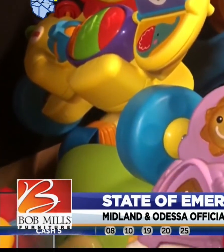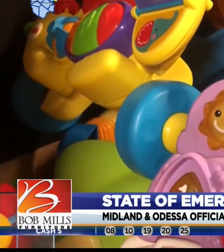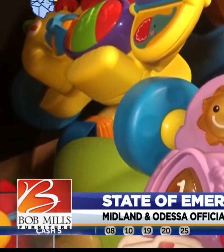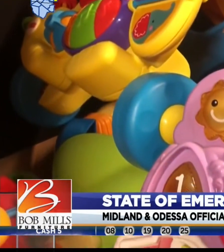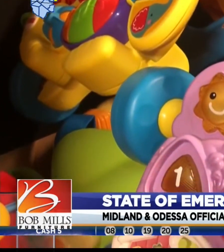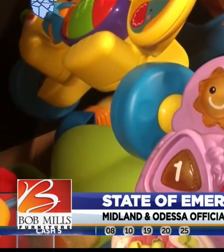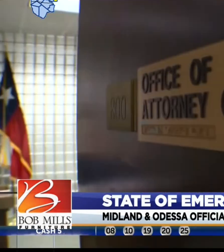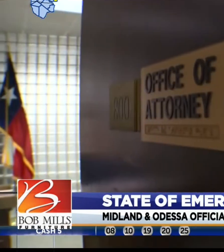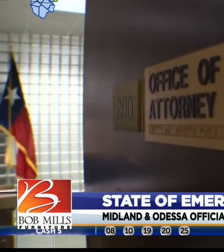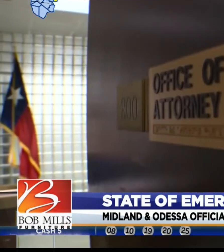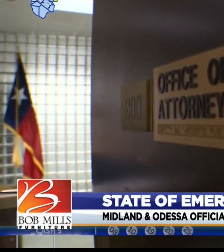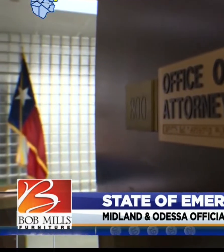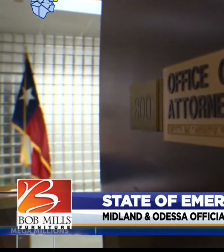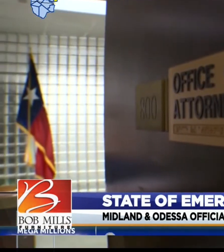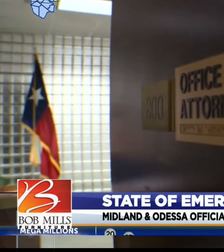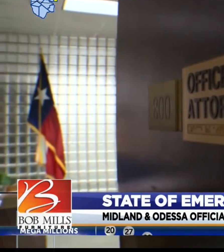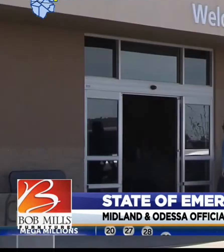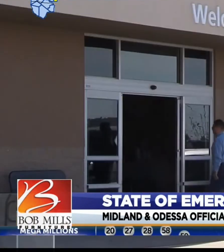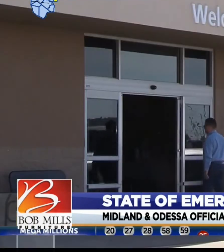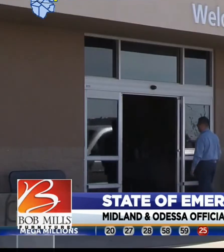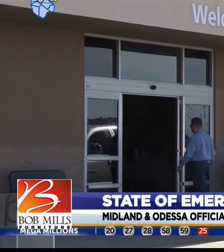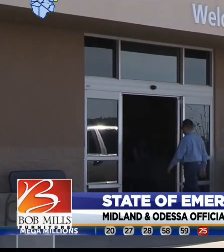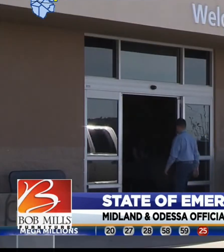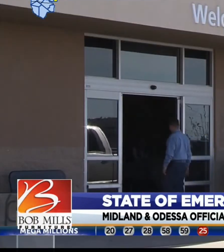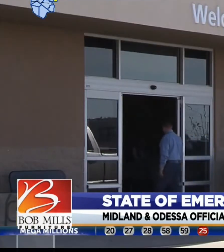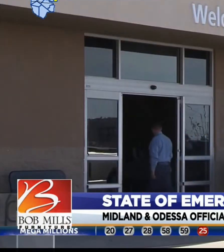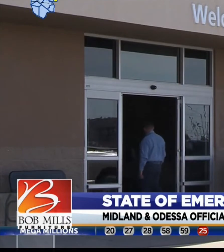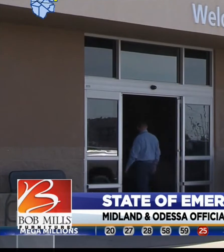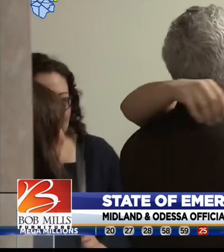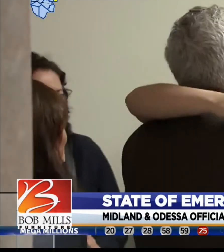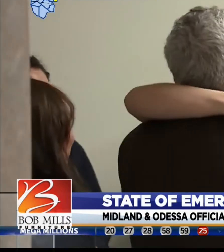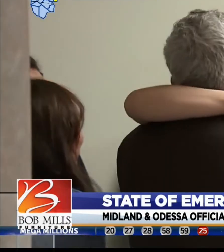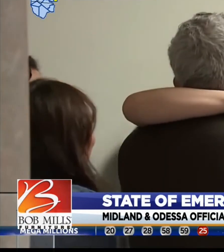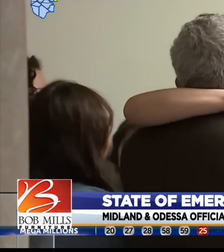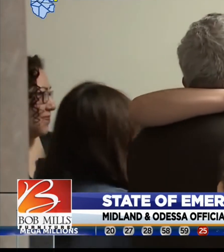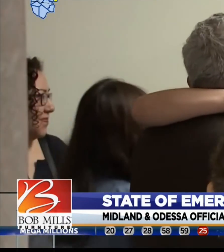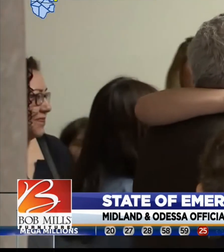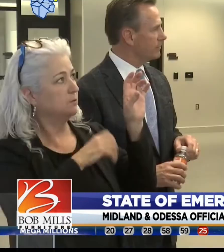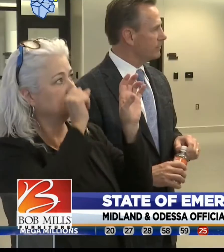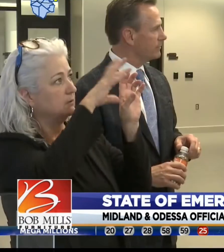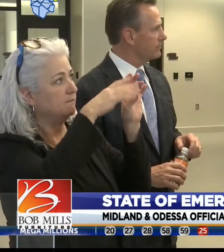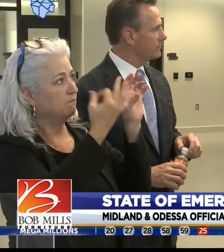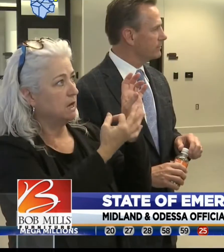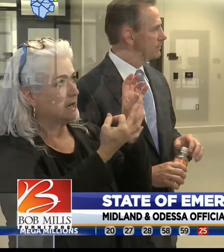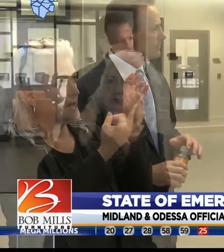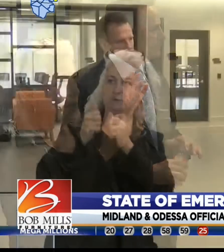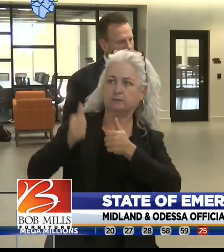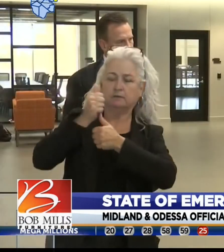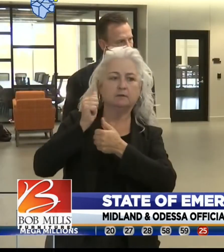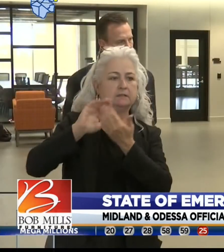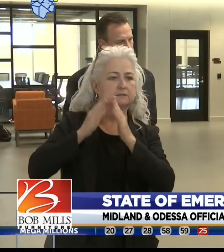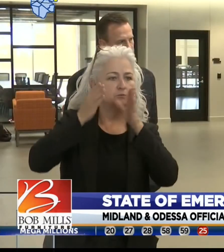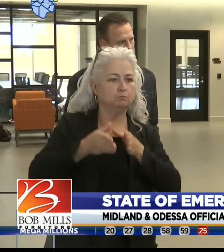STORES...WEDDINGS AND FUNNERALS... "WE WANT TO MAKE SURE THAT IT'S EASY FOR OUR